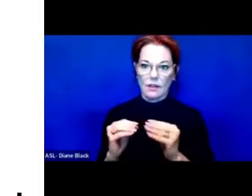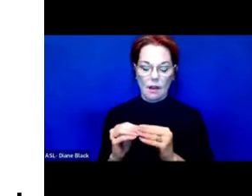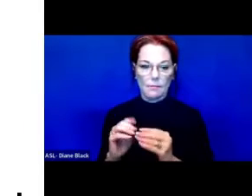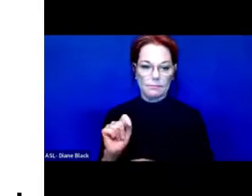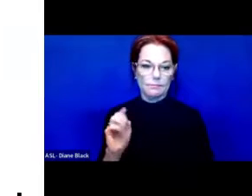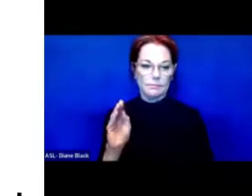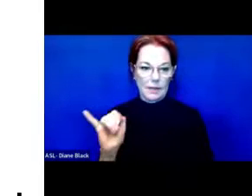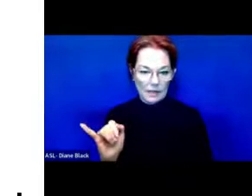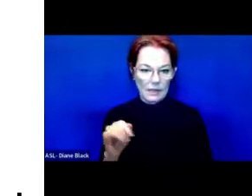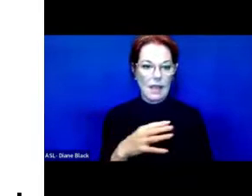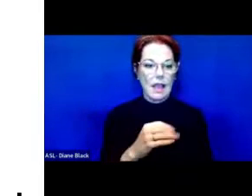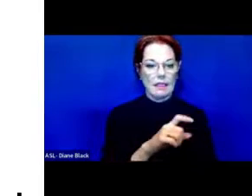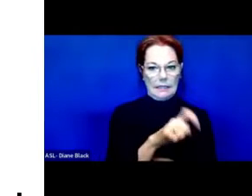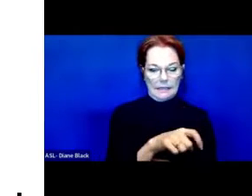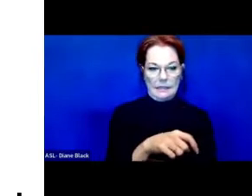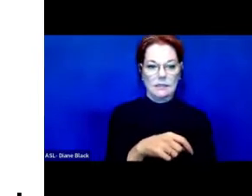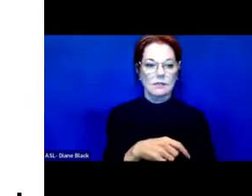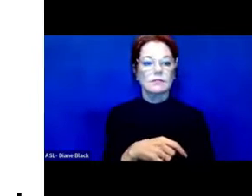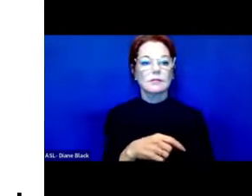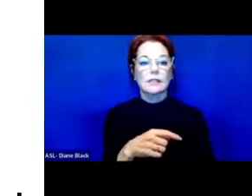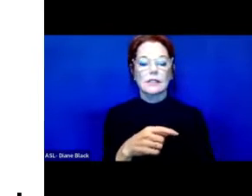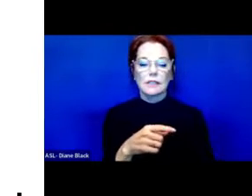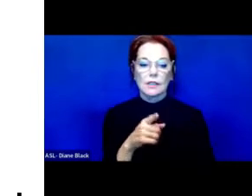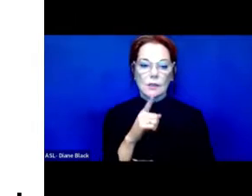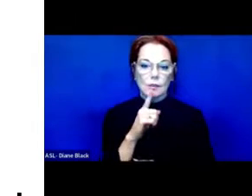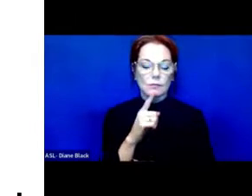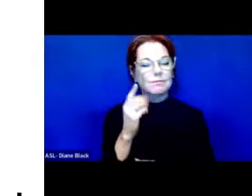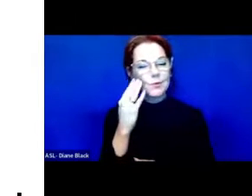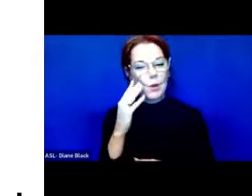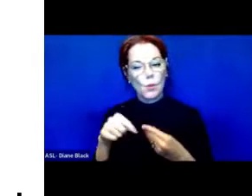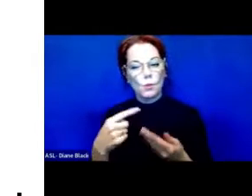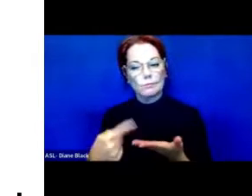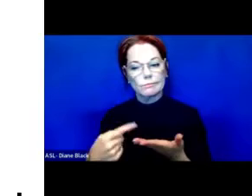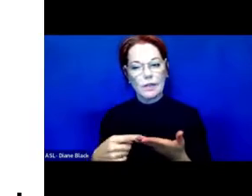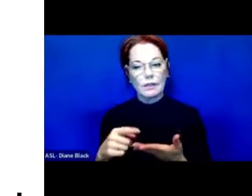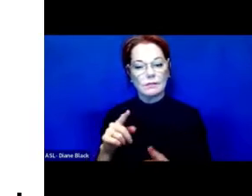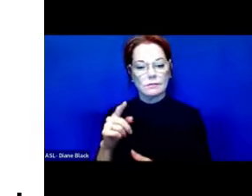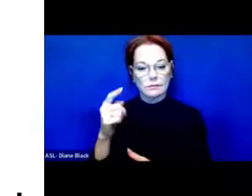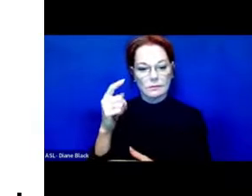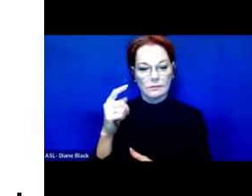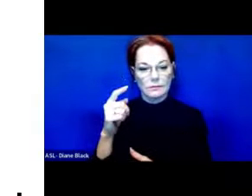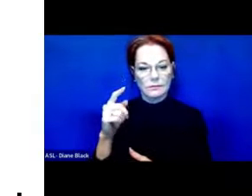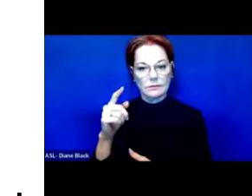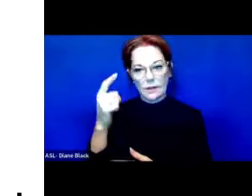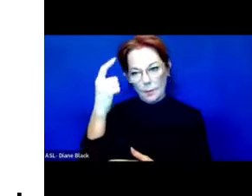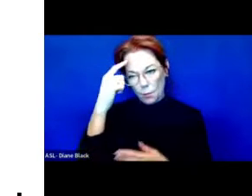clarity, a lot of times when we're talking about brain injury in the justice system, we often hear TBI, traumatic brain